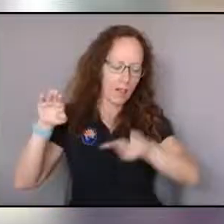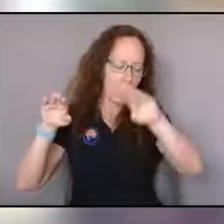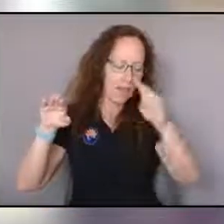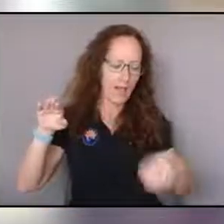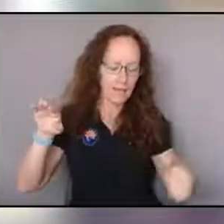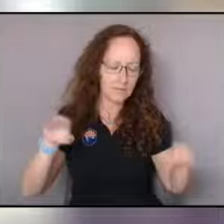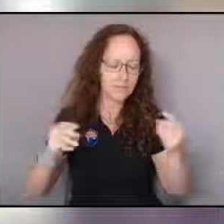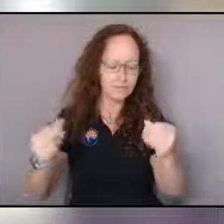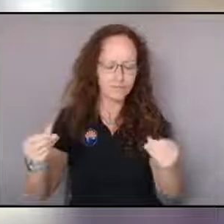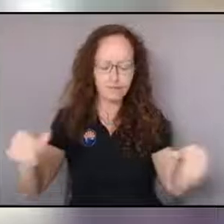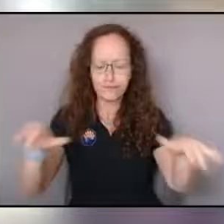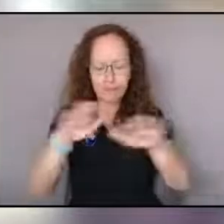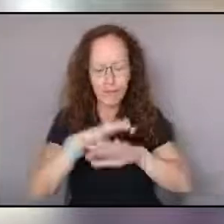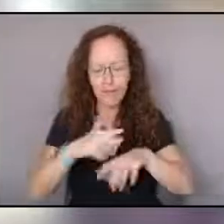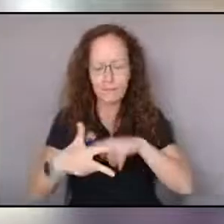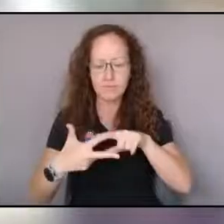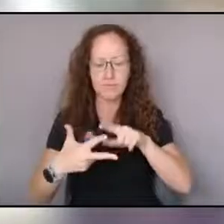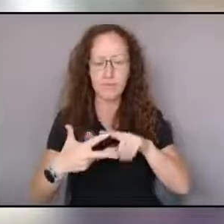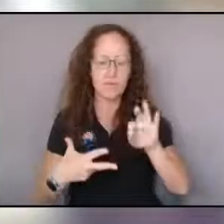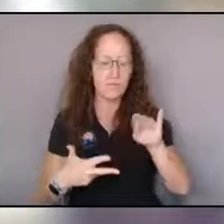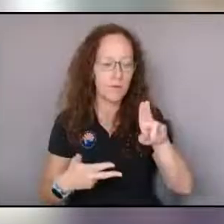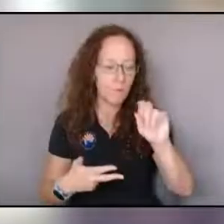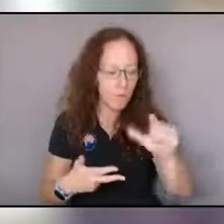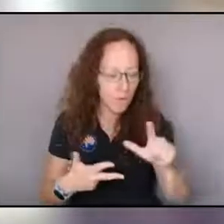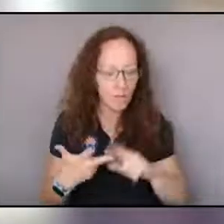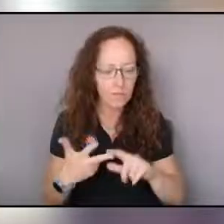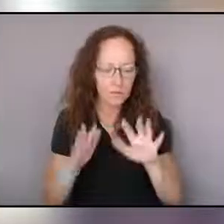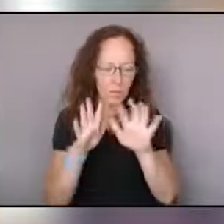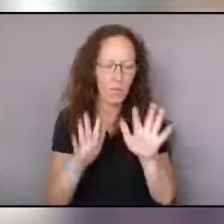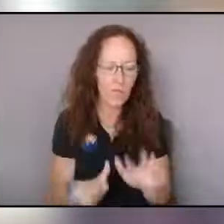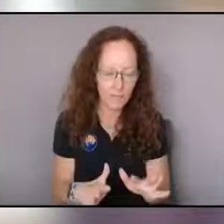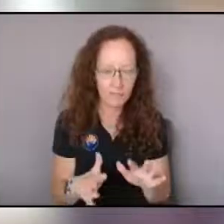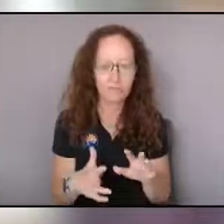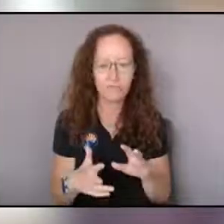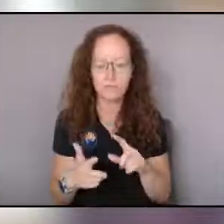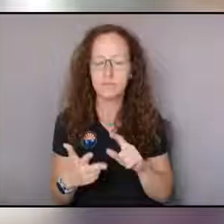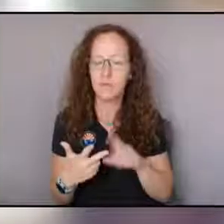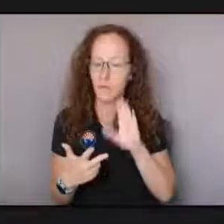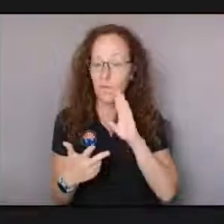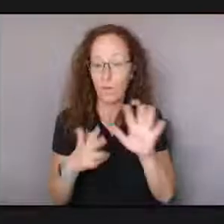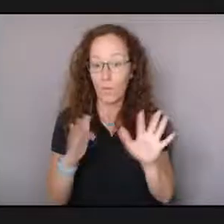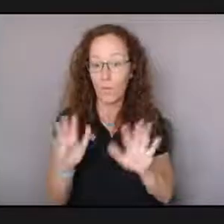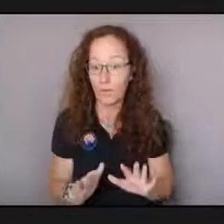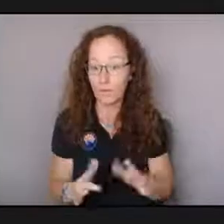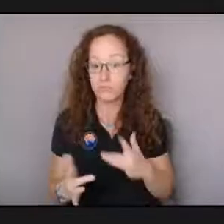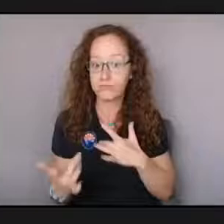AND THE WEATHER. SO AS YOU HEARD FROM EVERYBODY, THE WEATHER IS A BIG CONCERN FOR US.